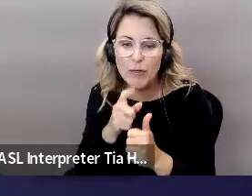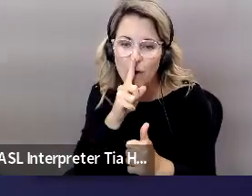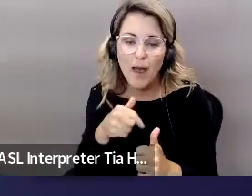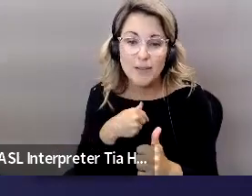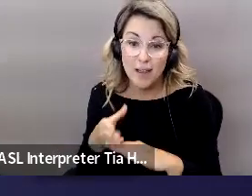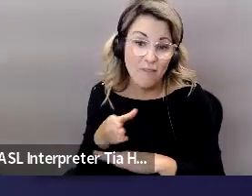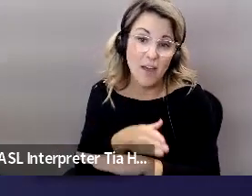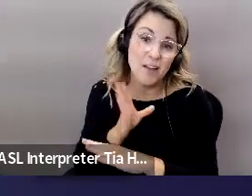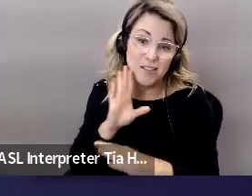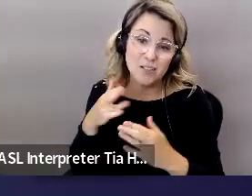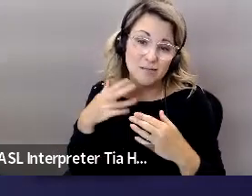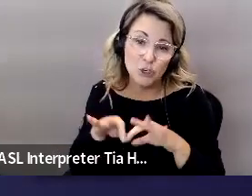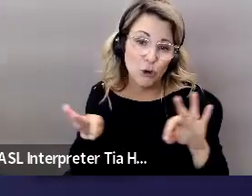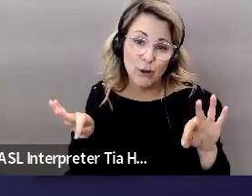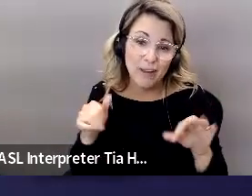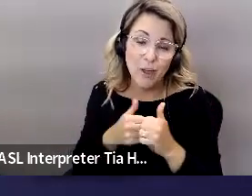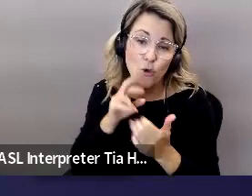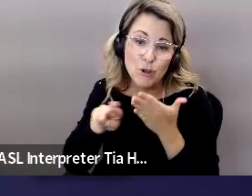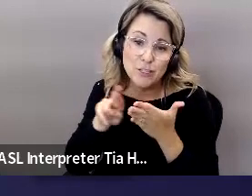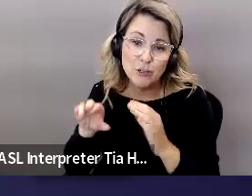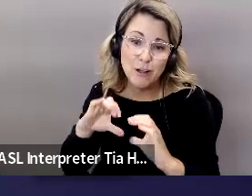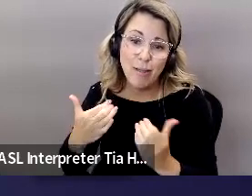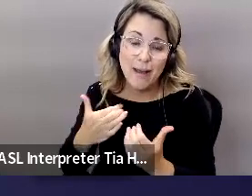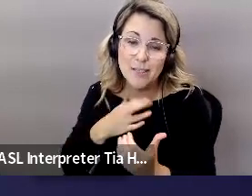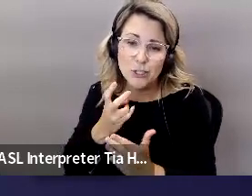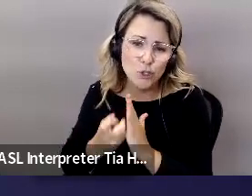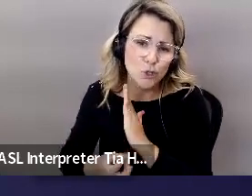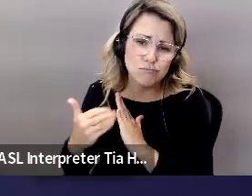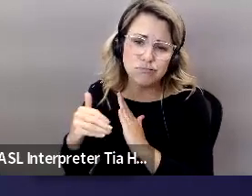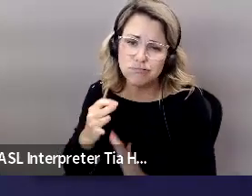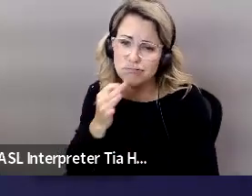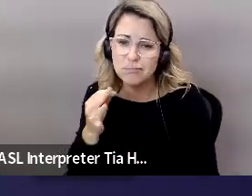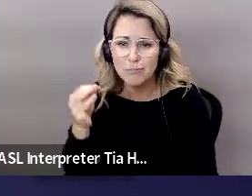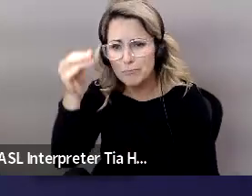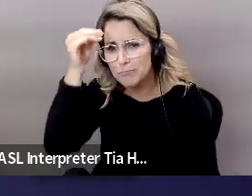degree and you've taken research classes, if you you've written literature reviews or papers,